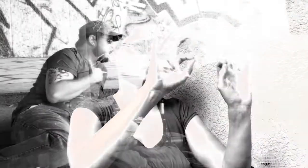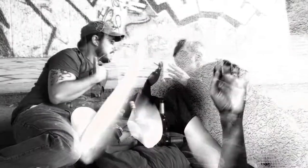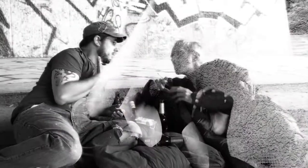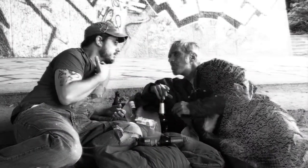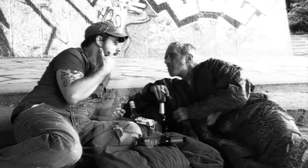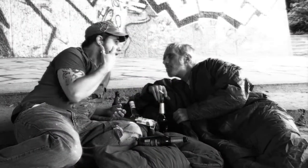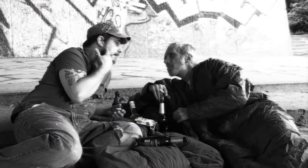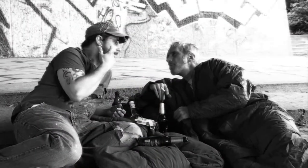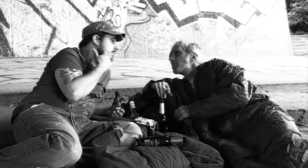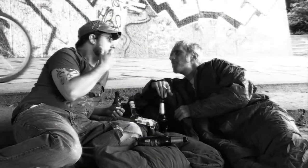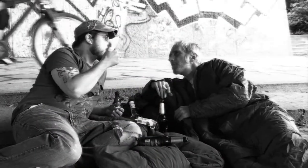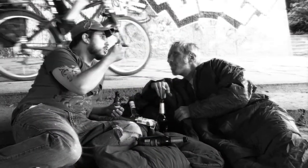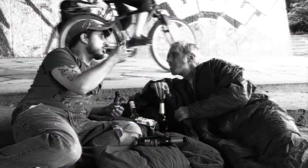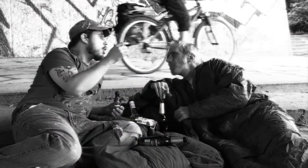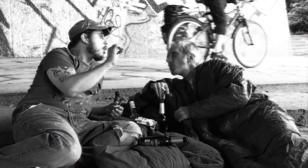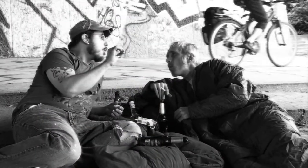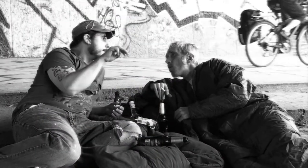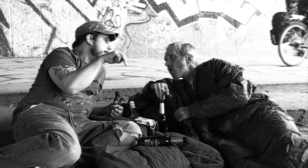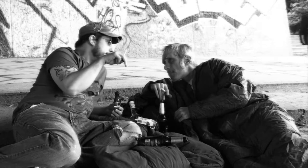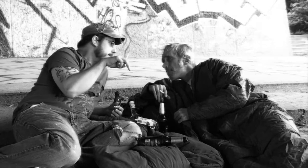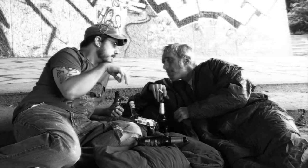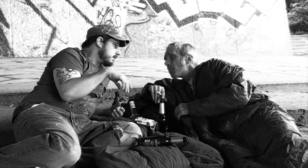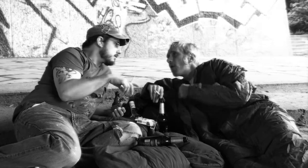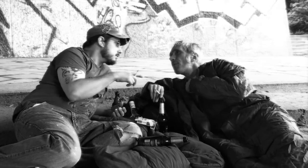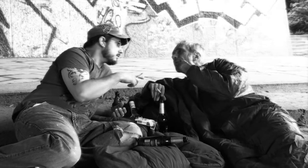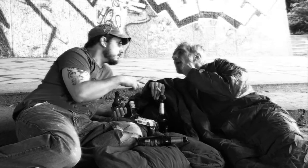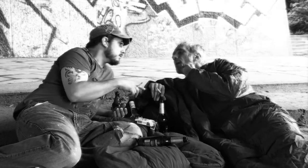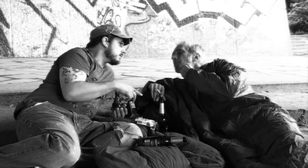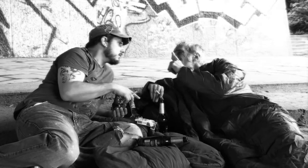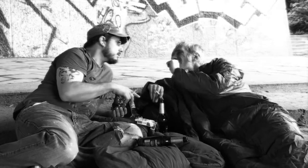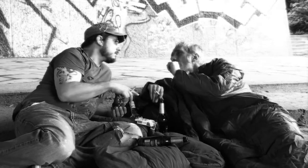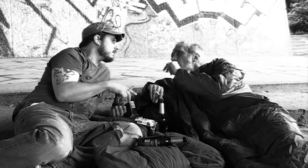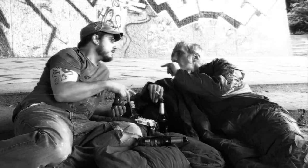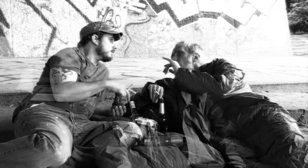(INCOMPREHENSIBLE TOM) I am Daniel.